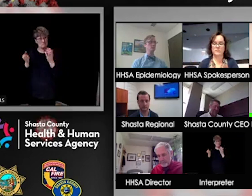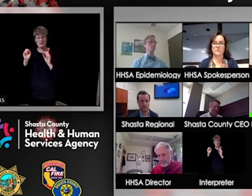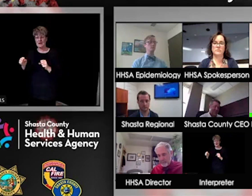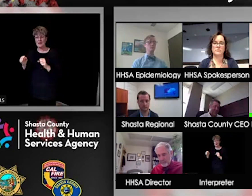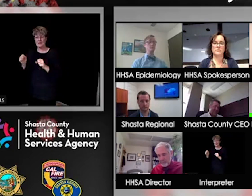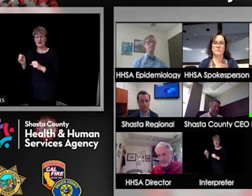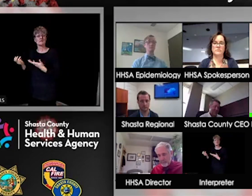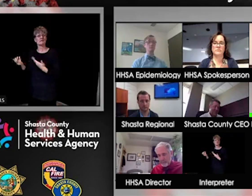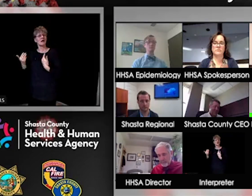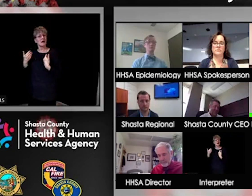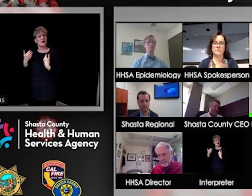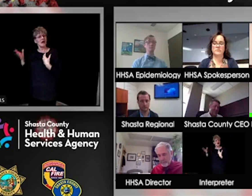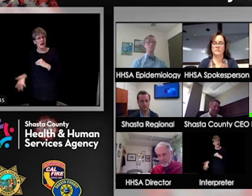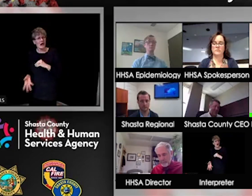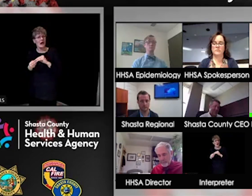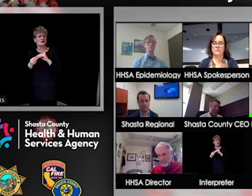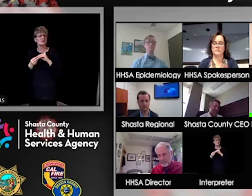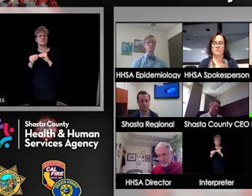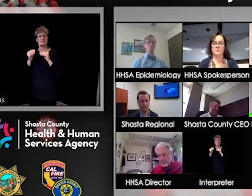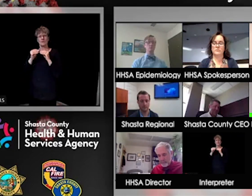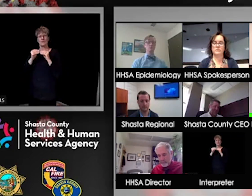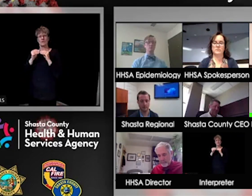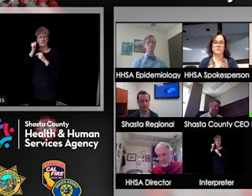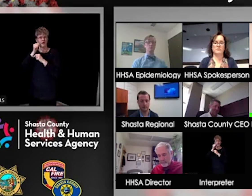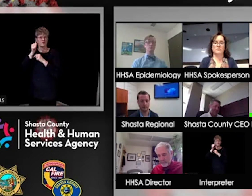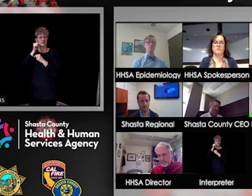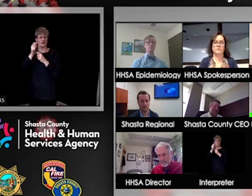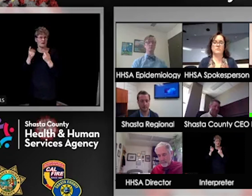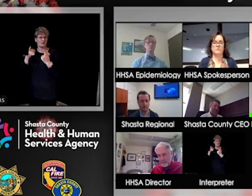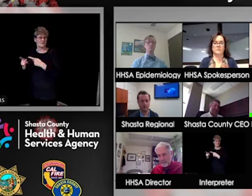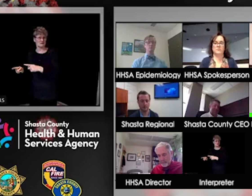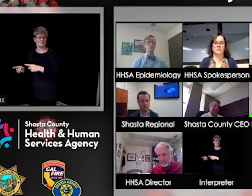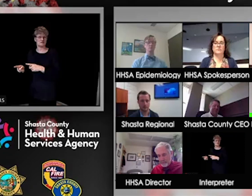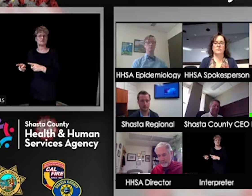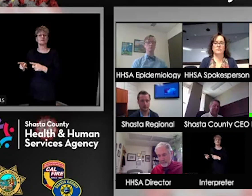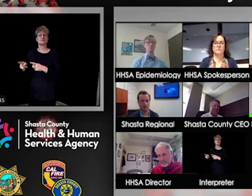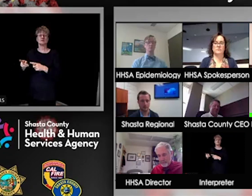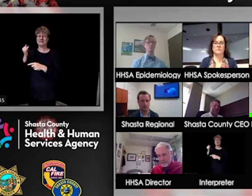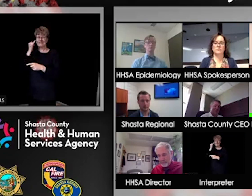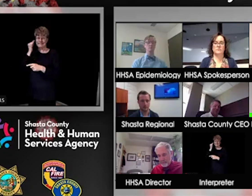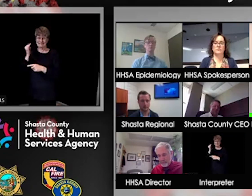lives if we can actually implement social distancing within the facilities and sectors